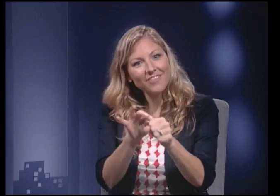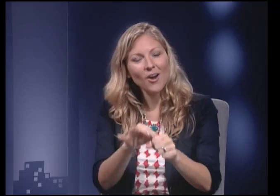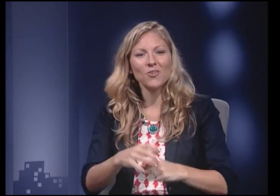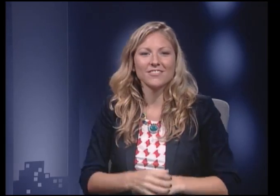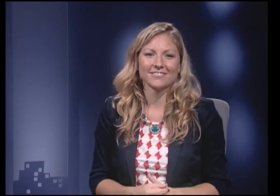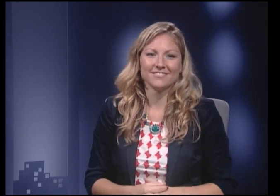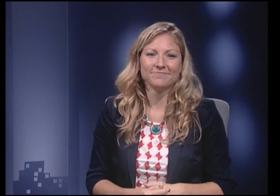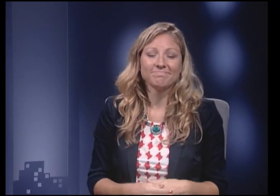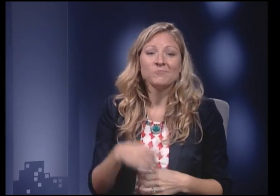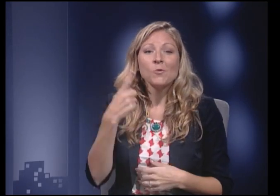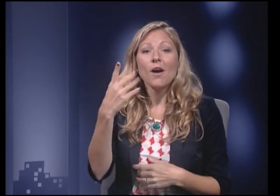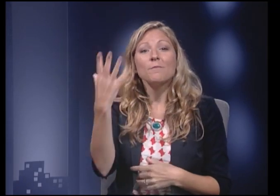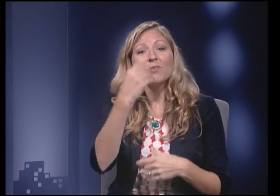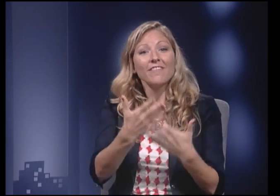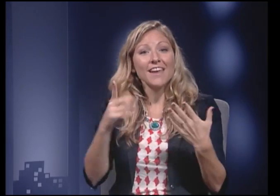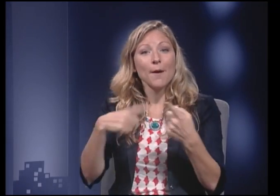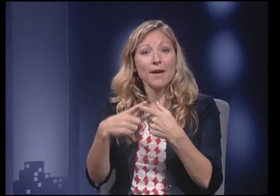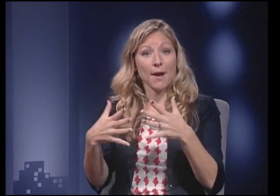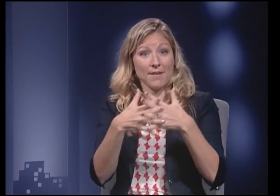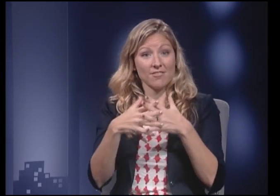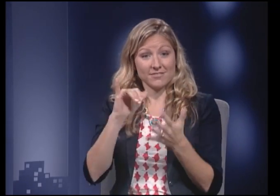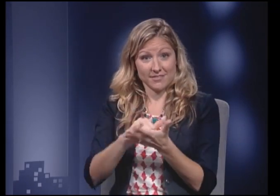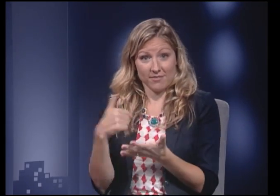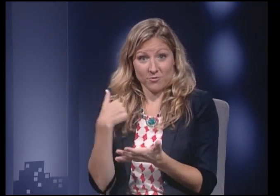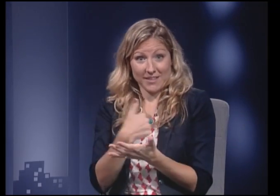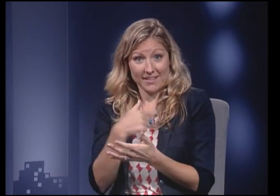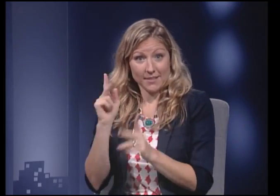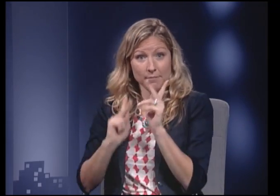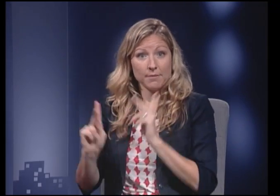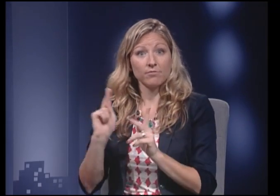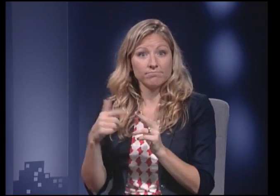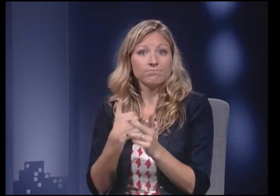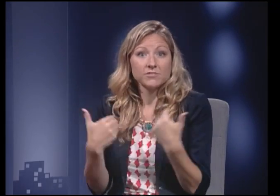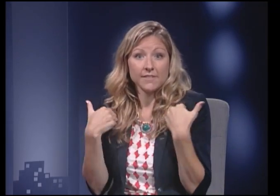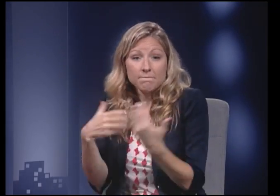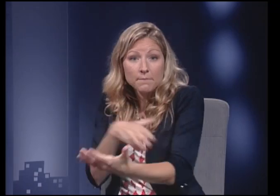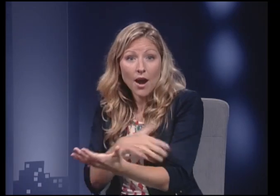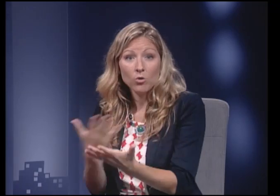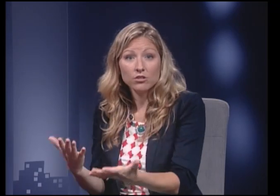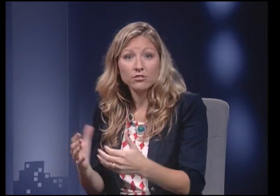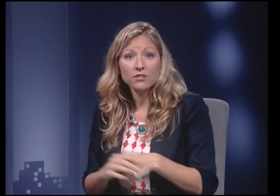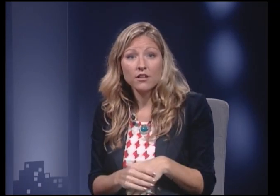Please vote. One beautiful thing about America is that we, the people, have power.